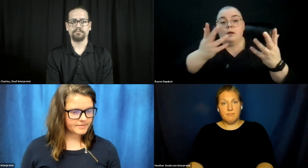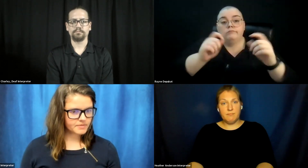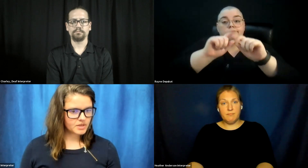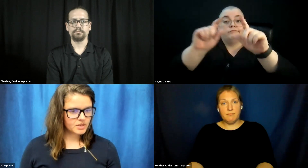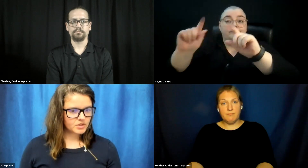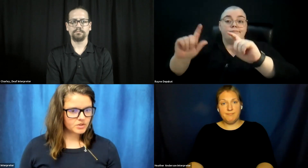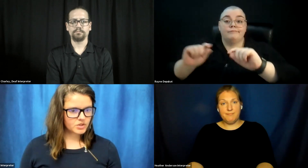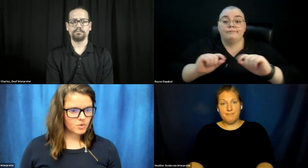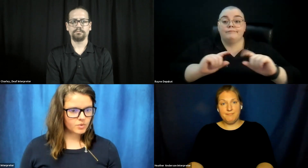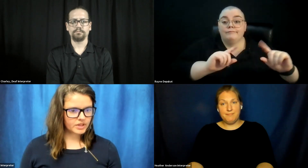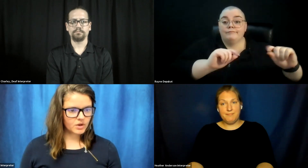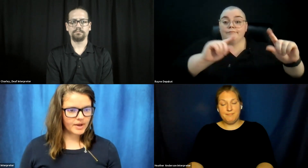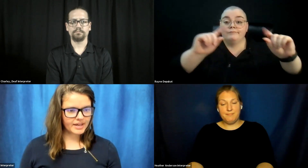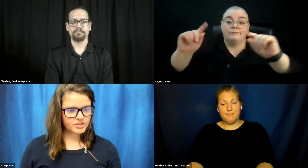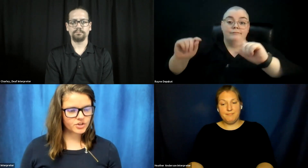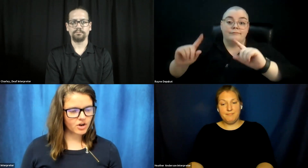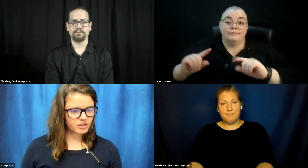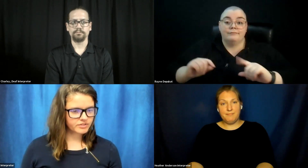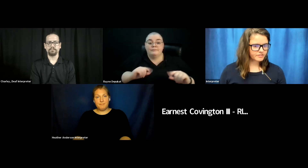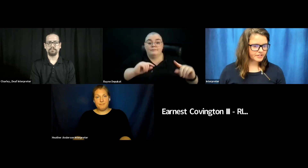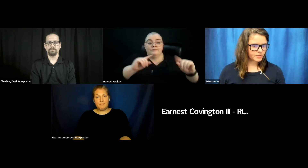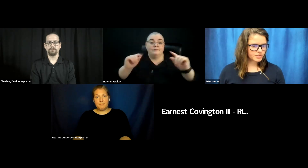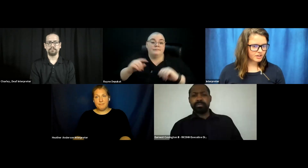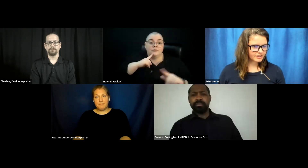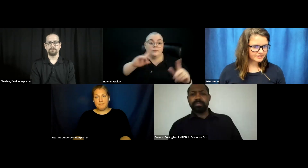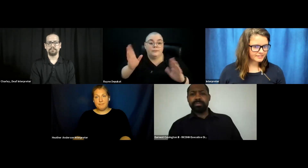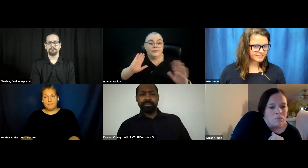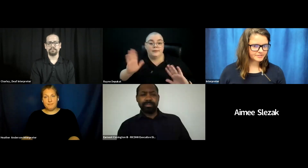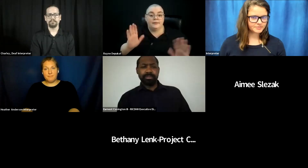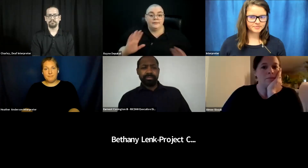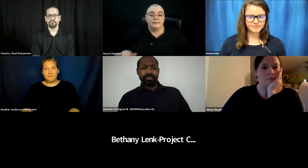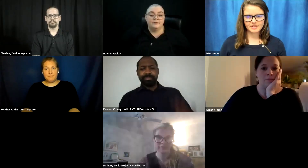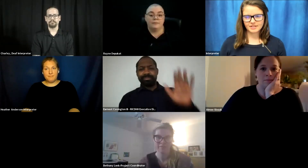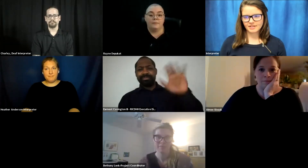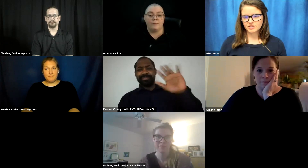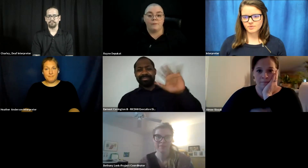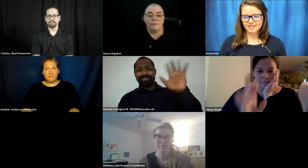Okay, so can go ahead and turn all of our videos on.